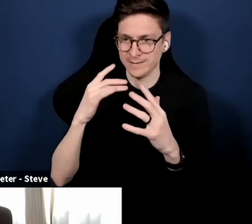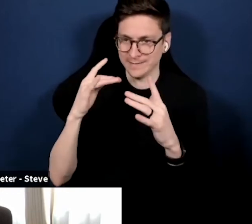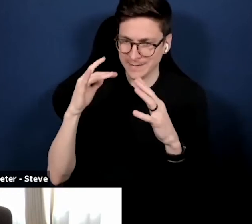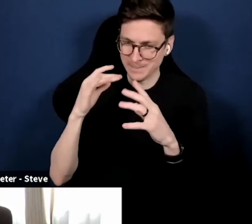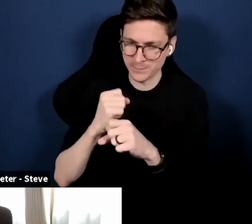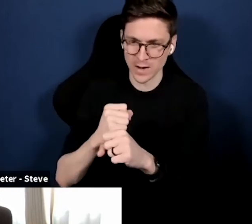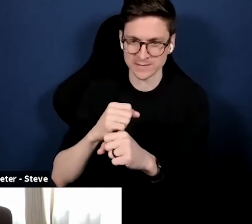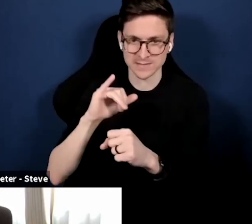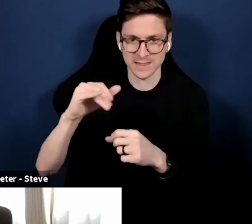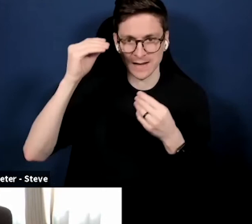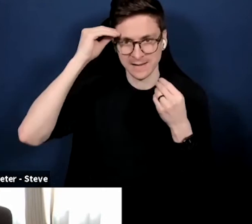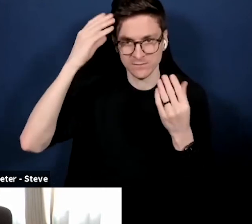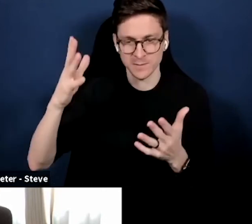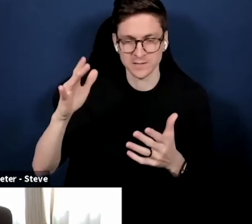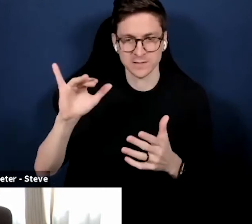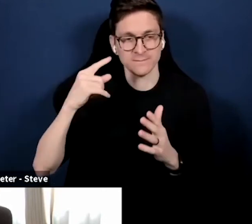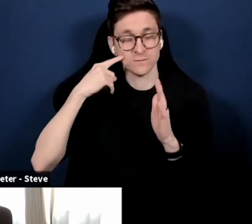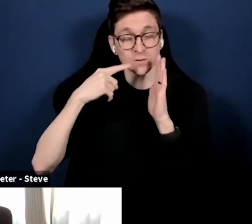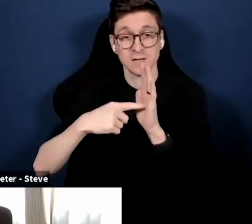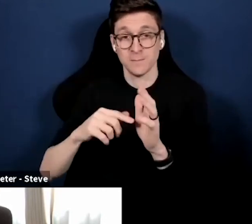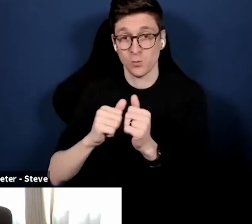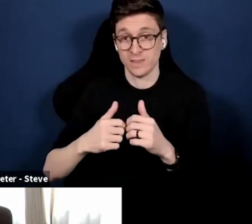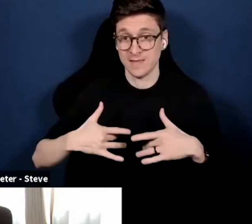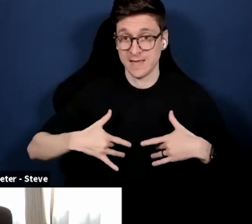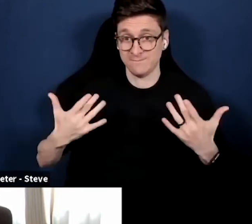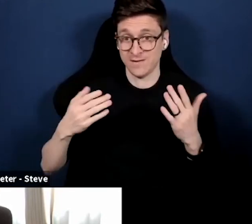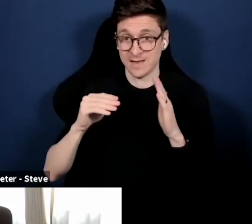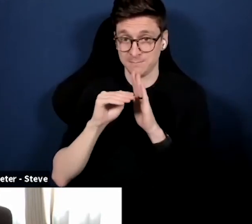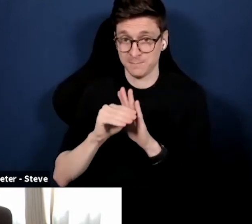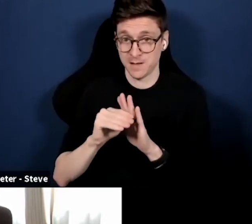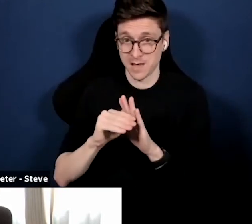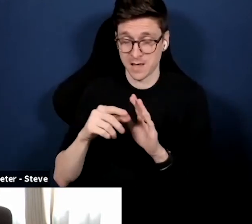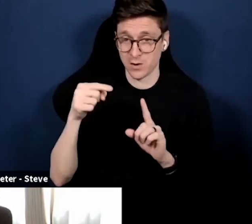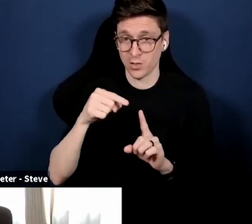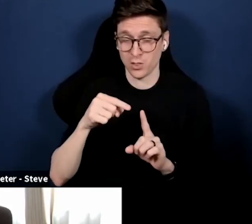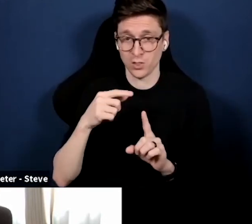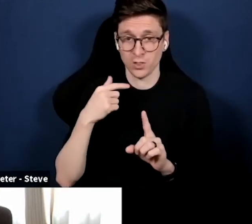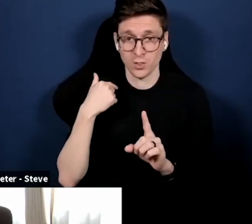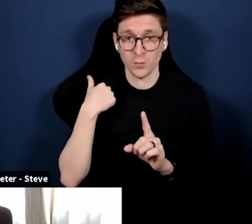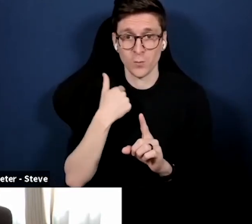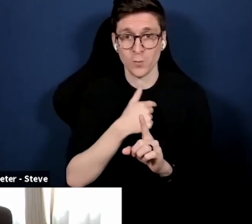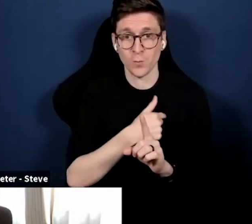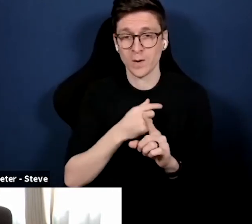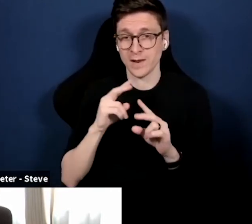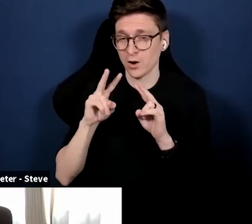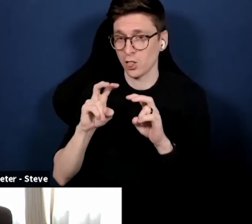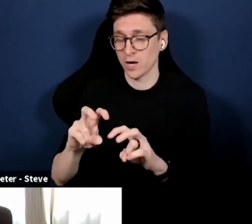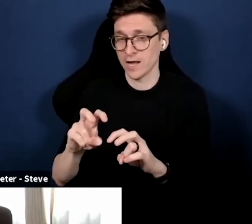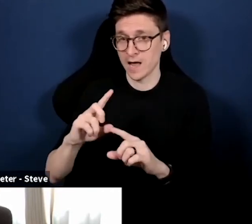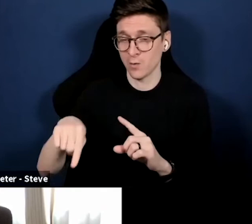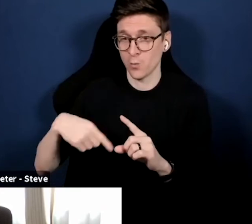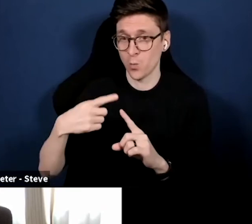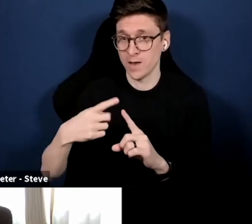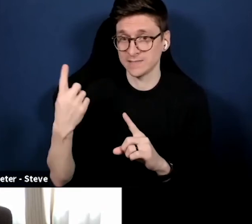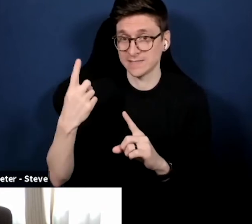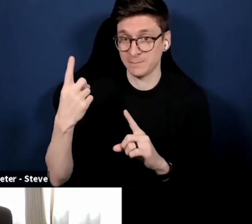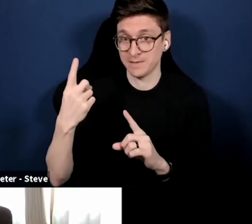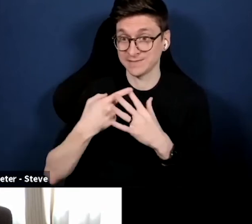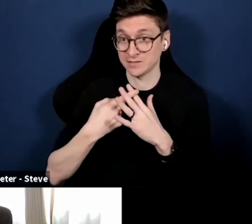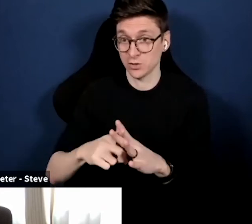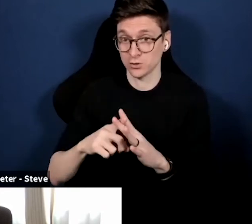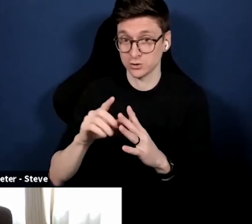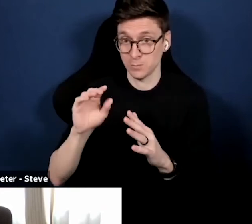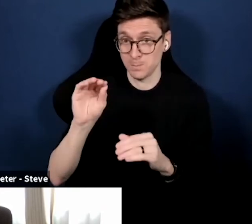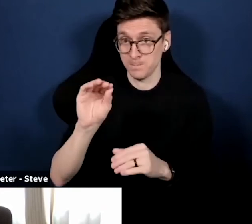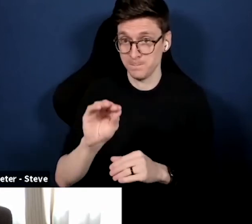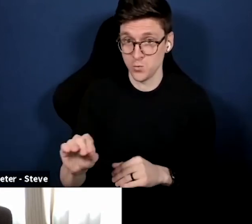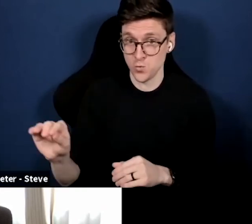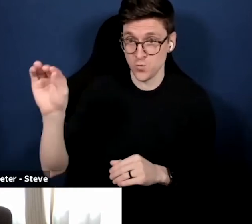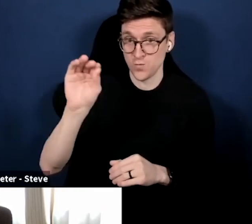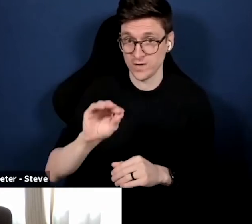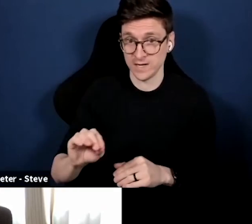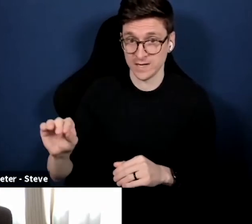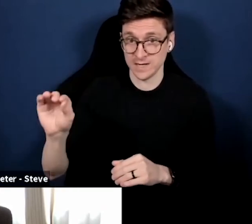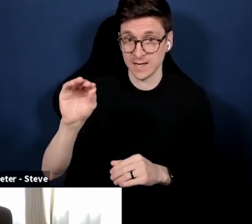with the event model is we're looking at um when something is moving and it's attended to then we